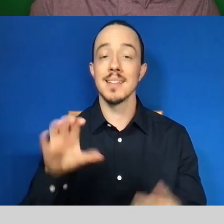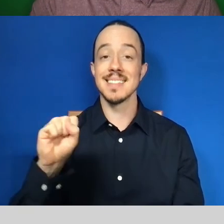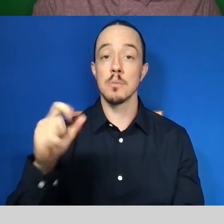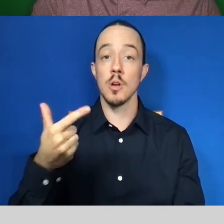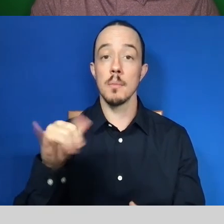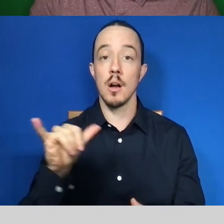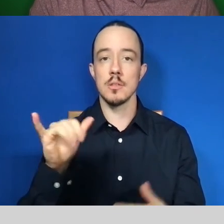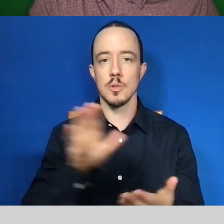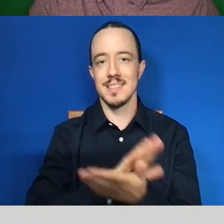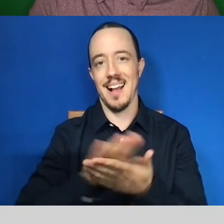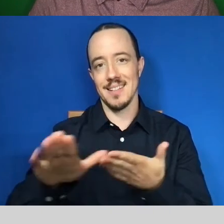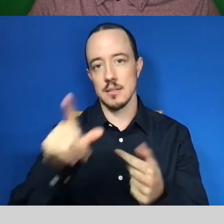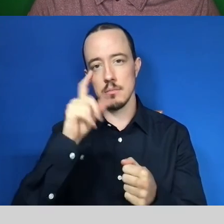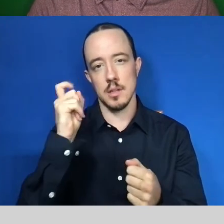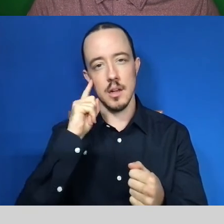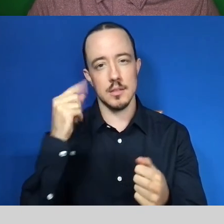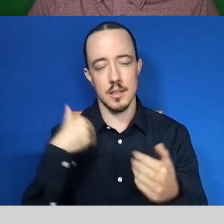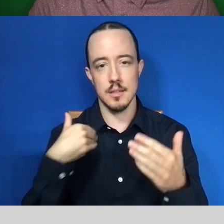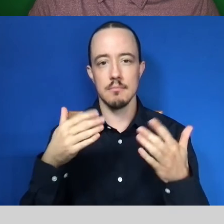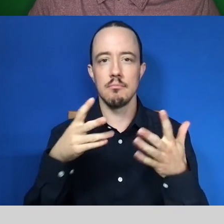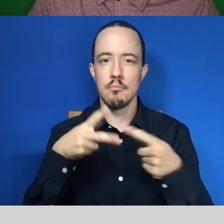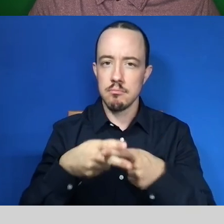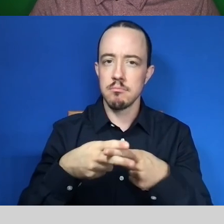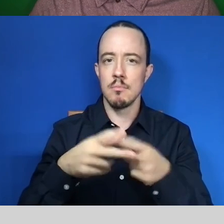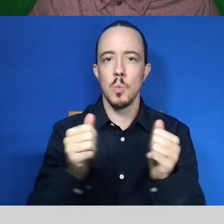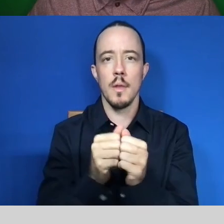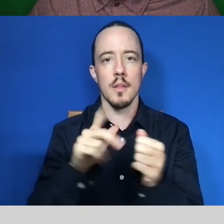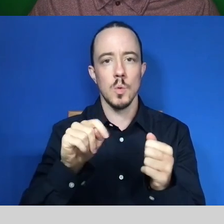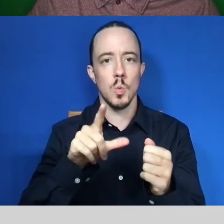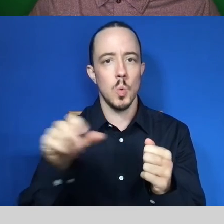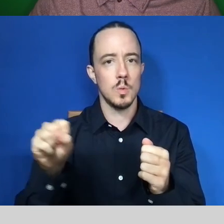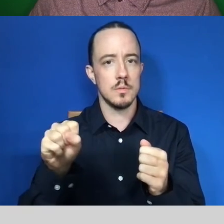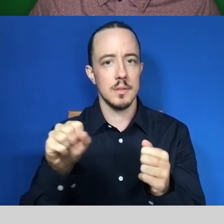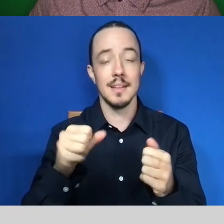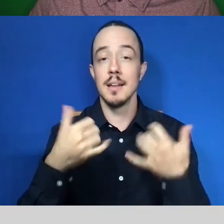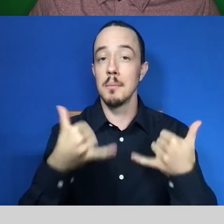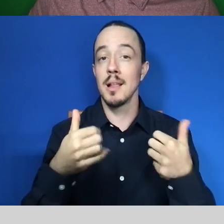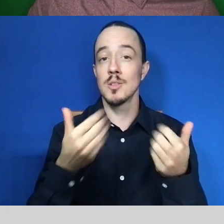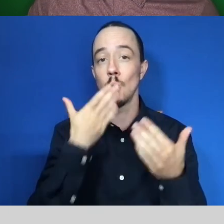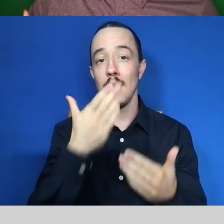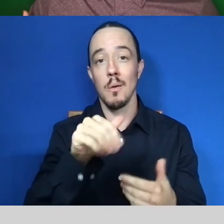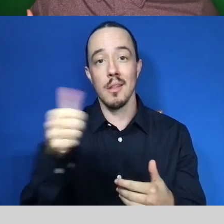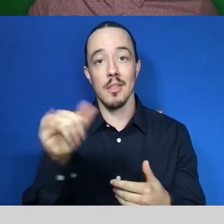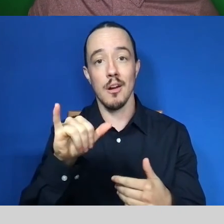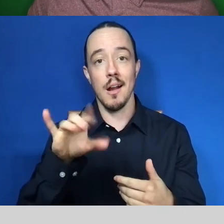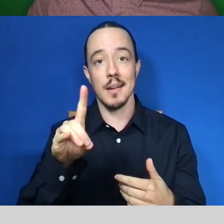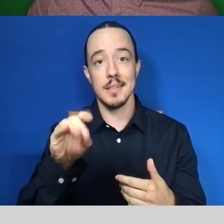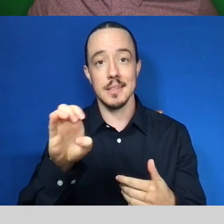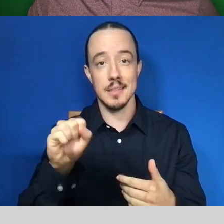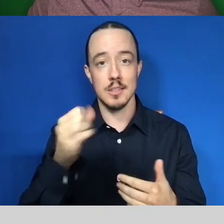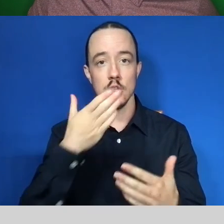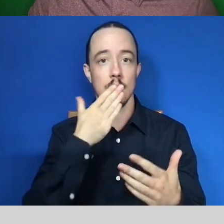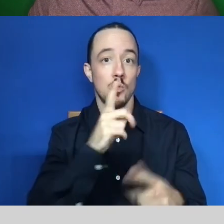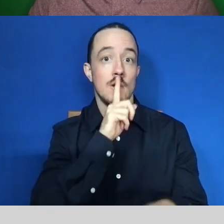So another big plus for Semgrep is how tightly it integrates with tooling at nearly every step of the development workflow. It plays well with IDEs